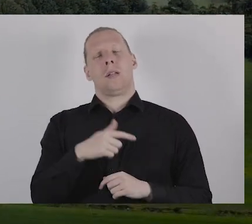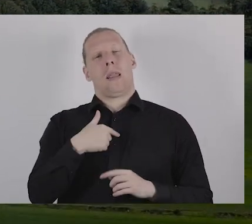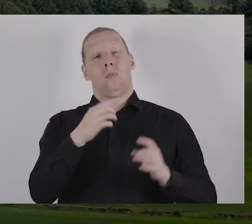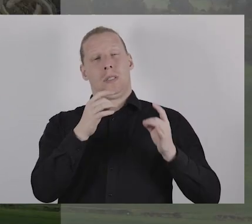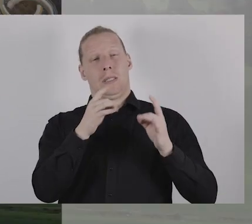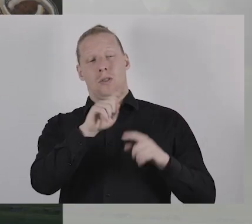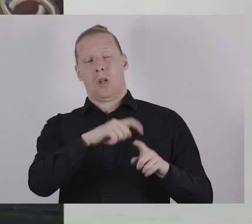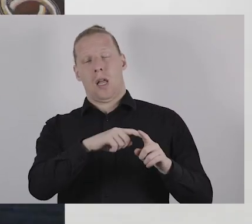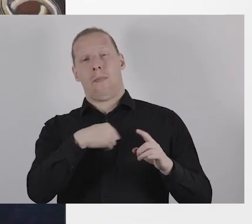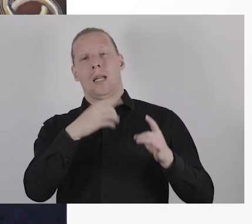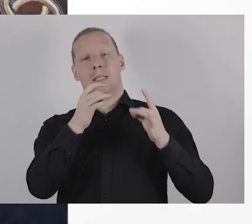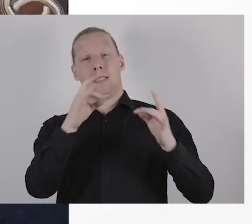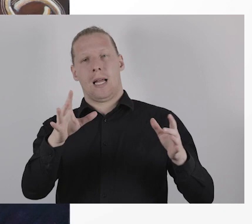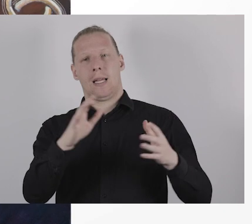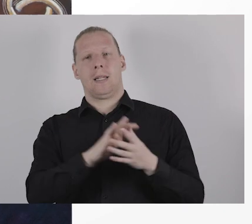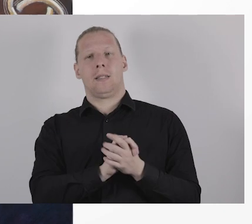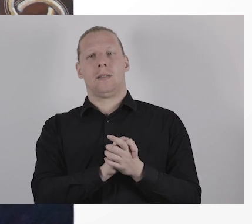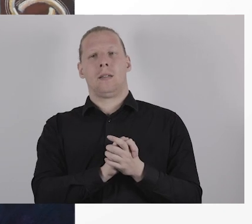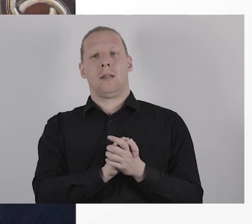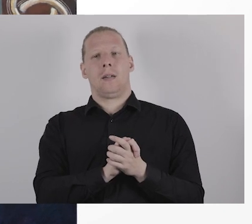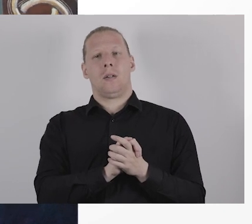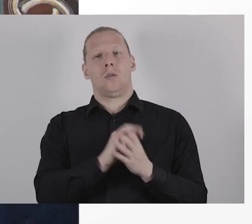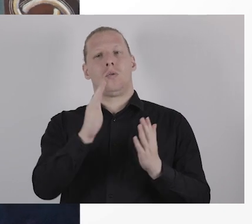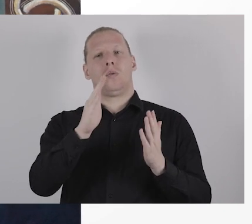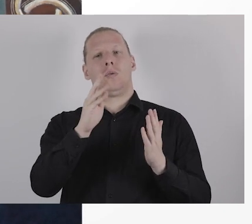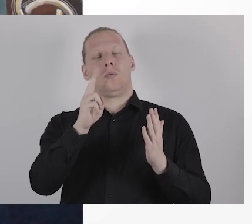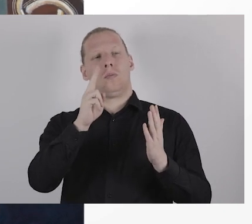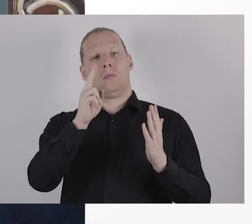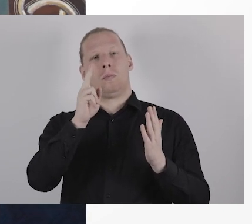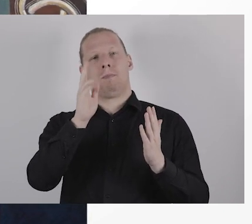and the blackbirds. It was really when I started to...